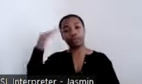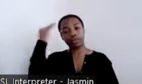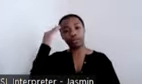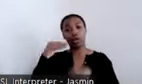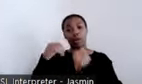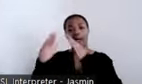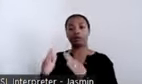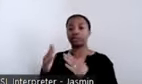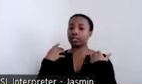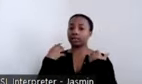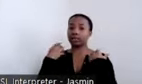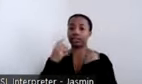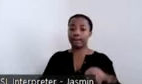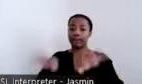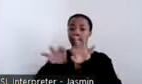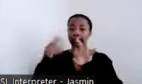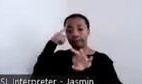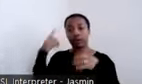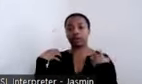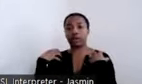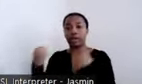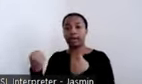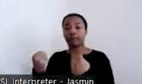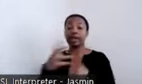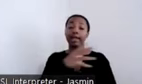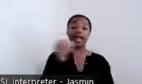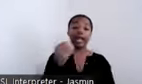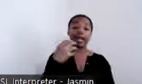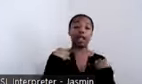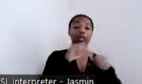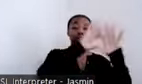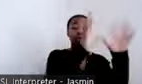health. Finally, we partner with a number of federal agencies and national